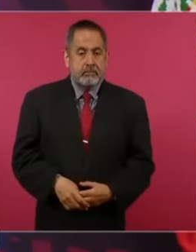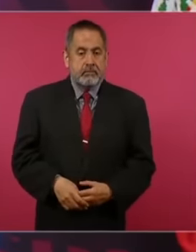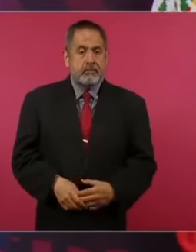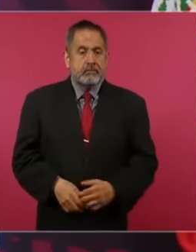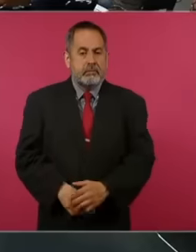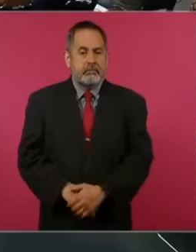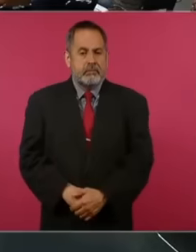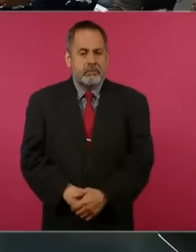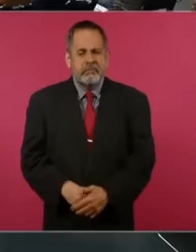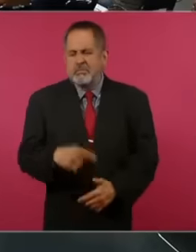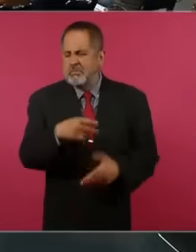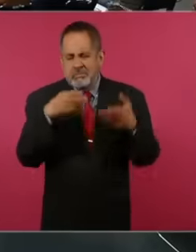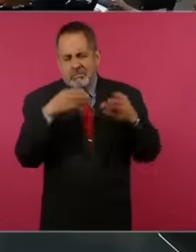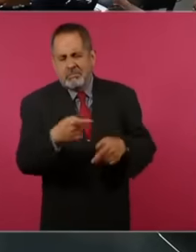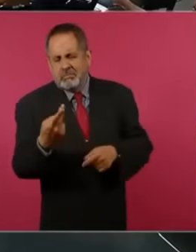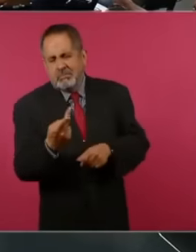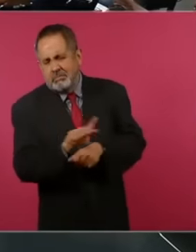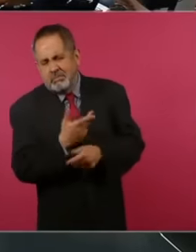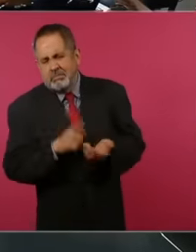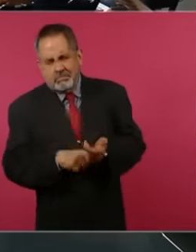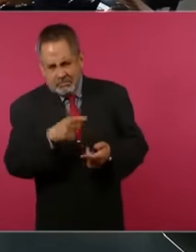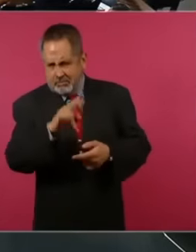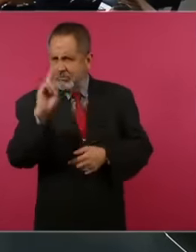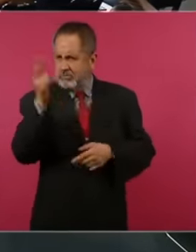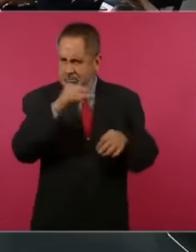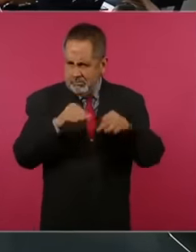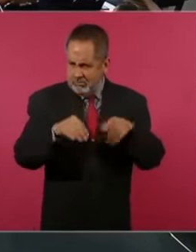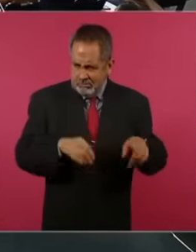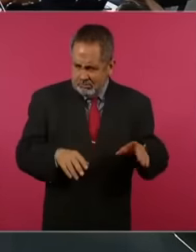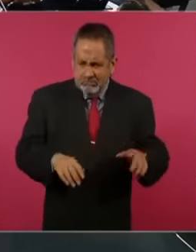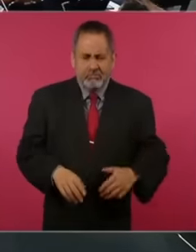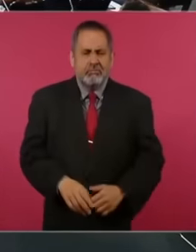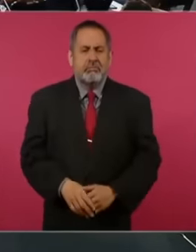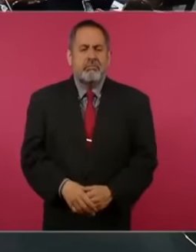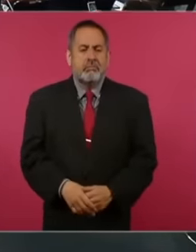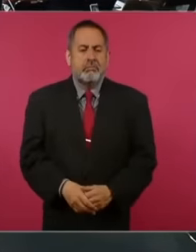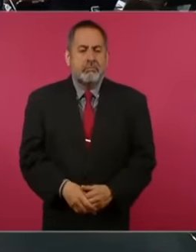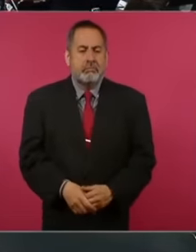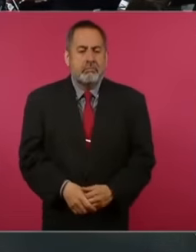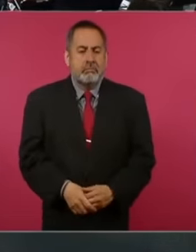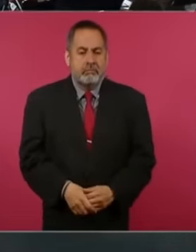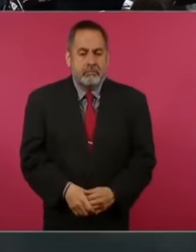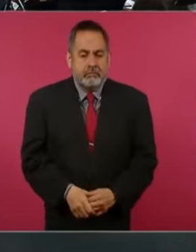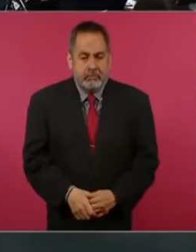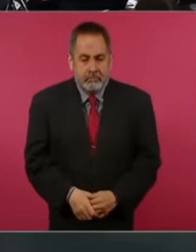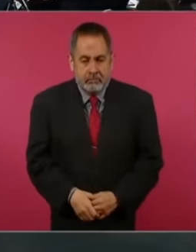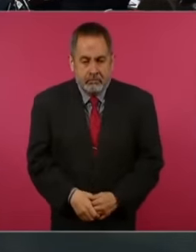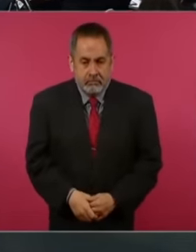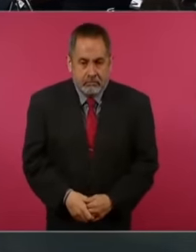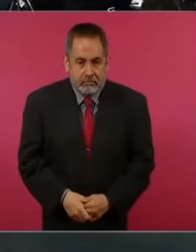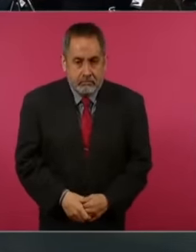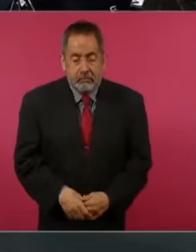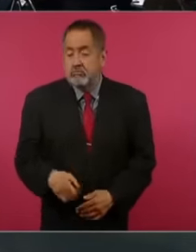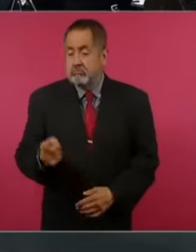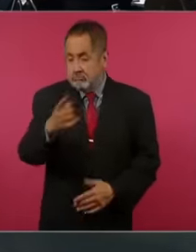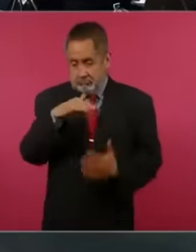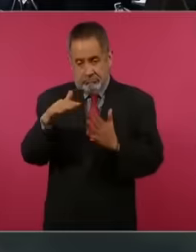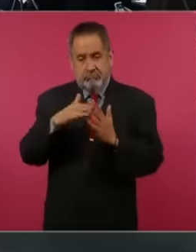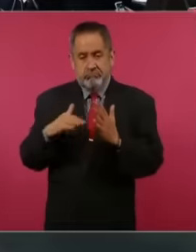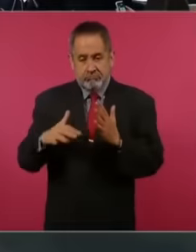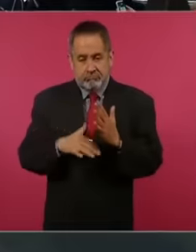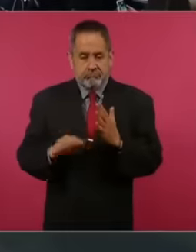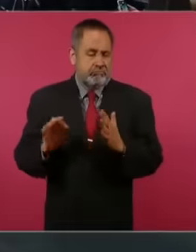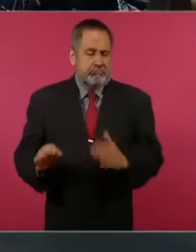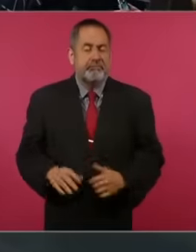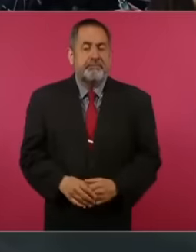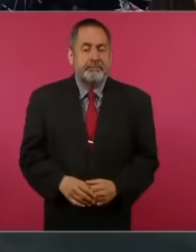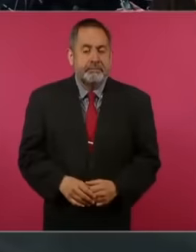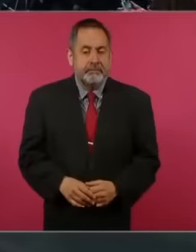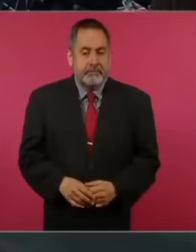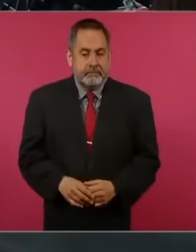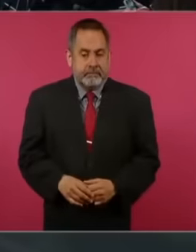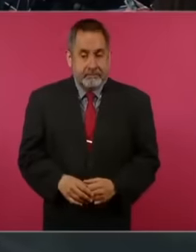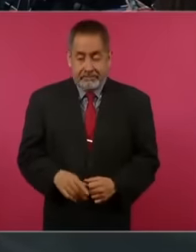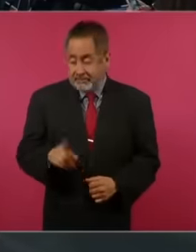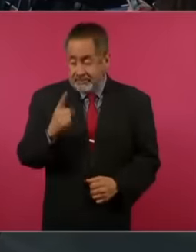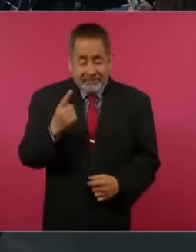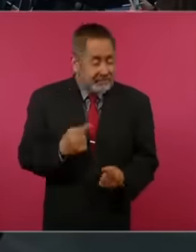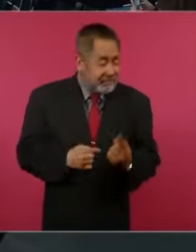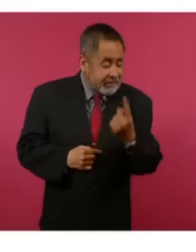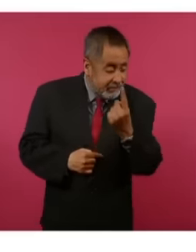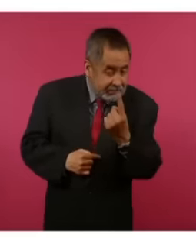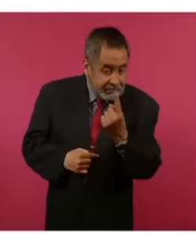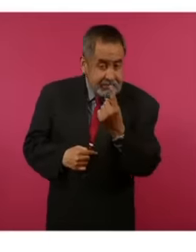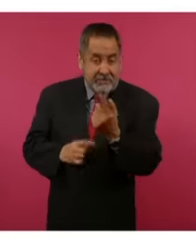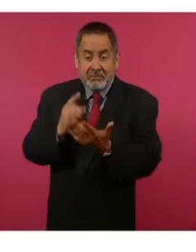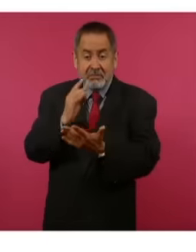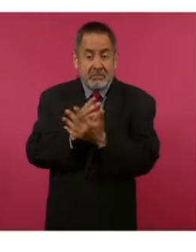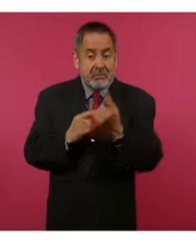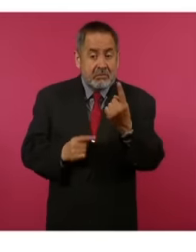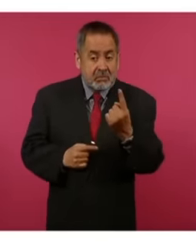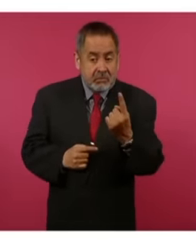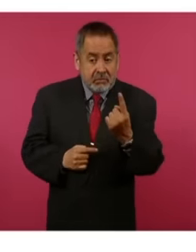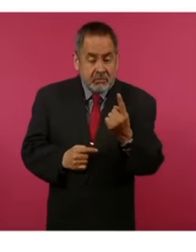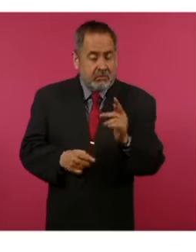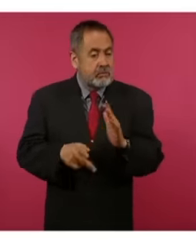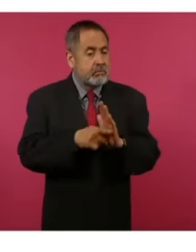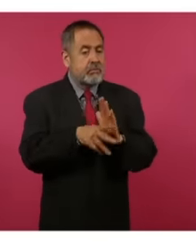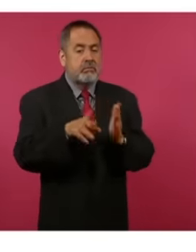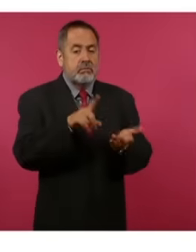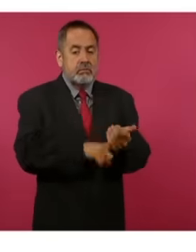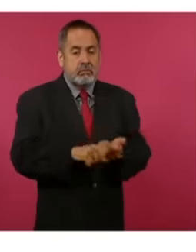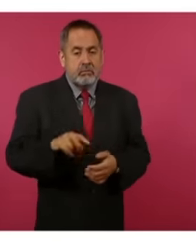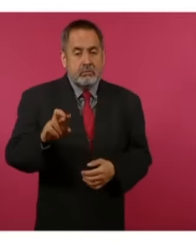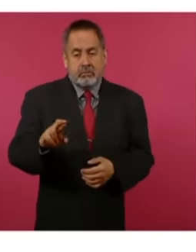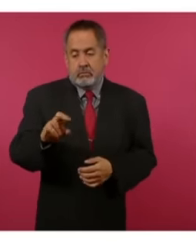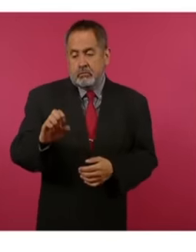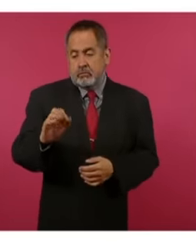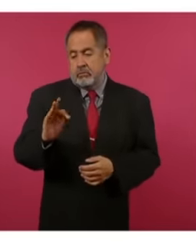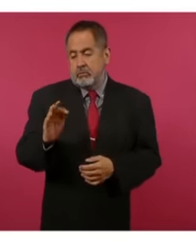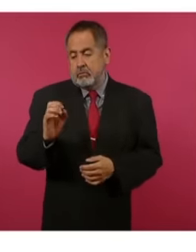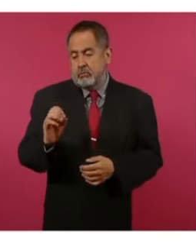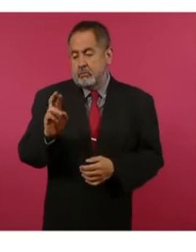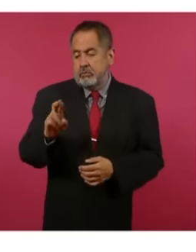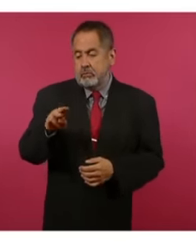what does she do academic analyst programs is the only one in the reform